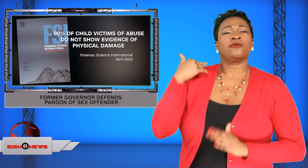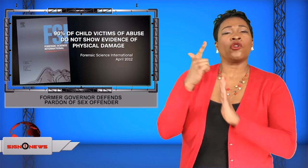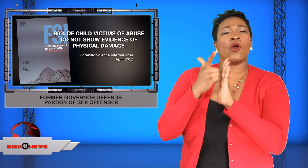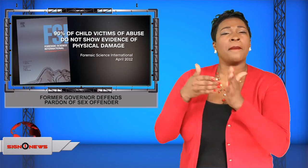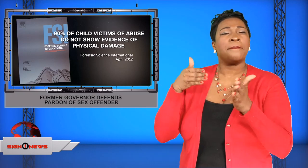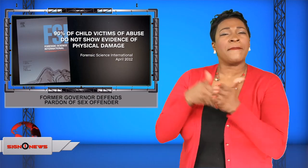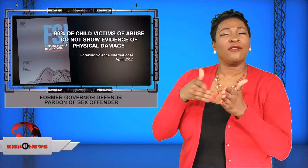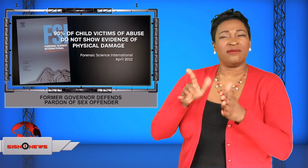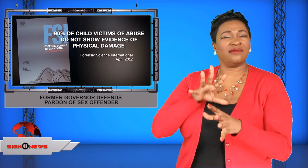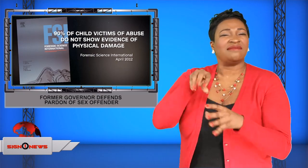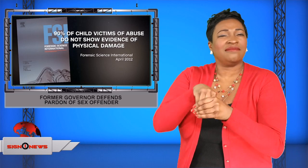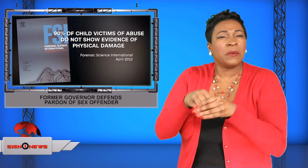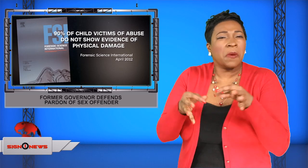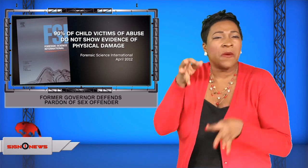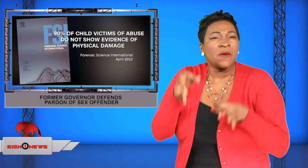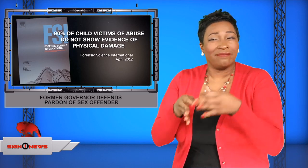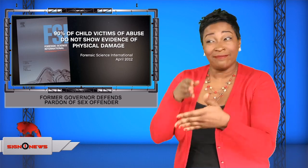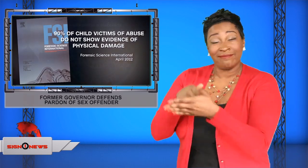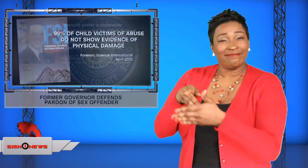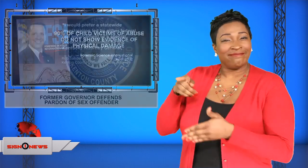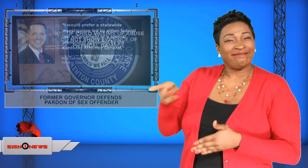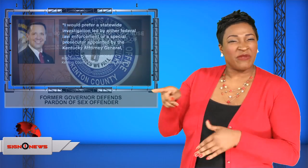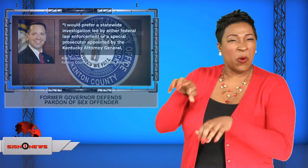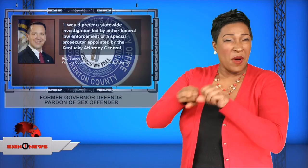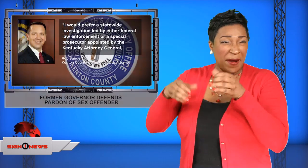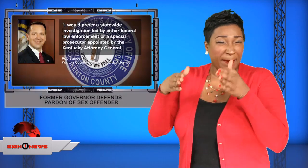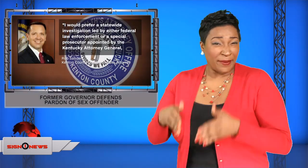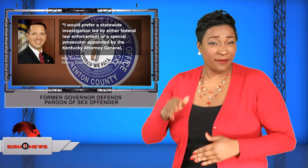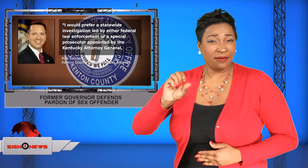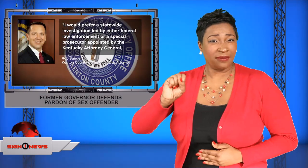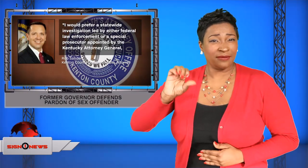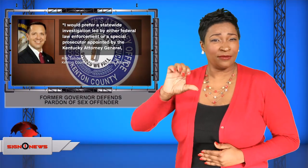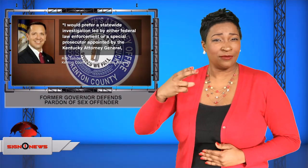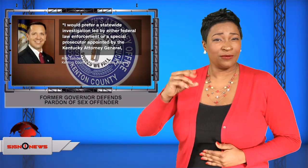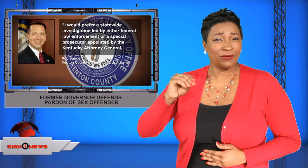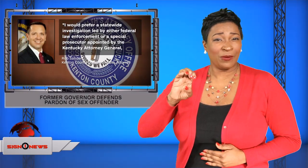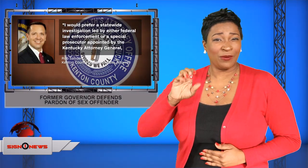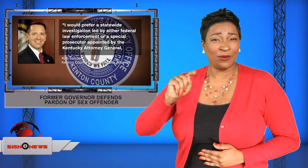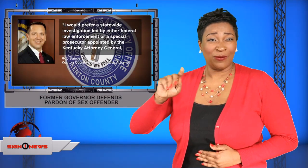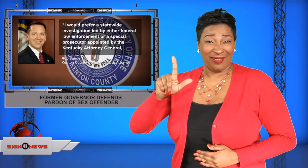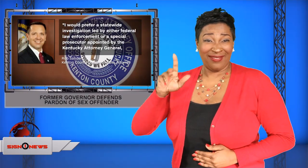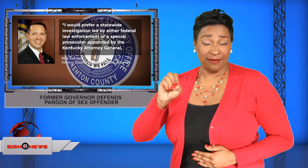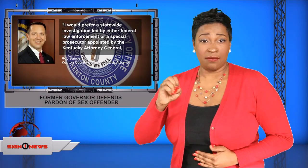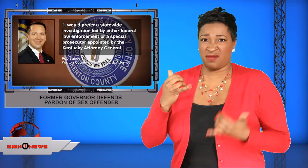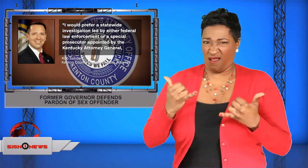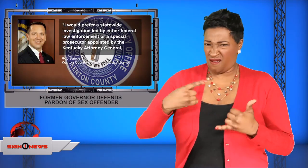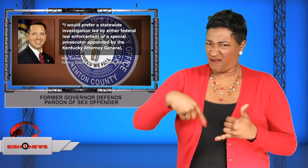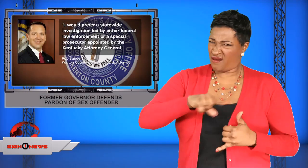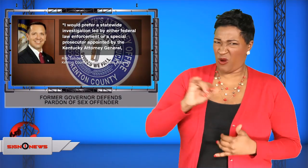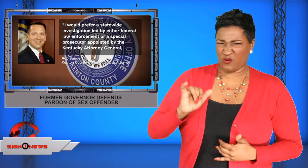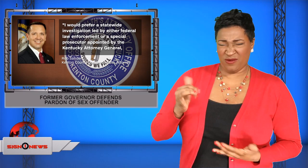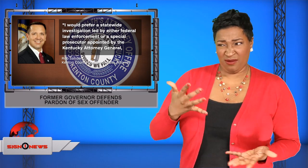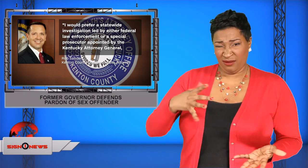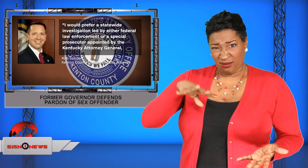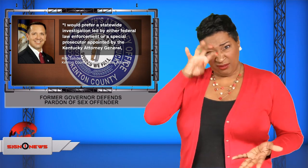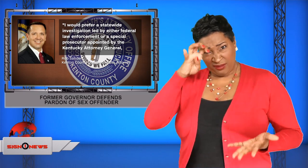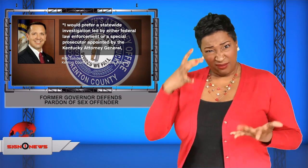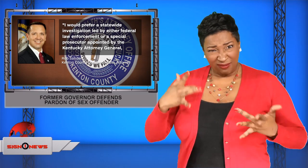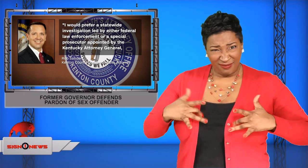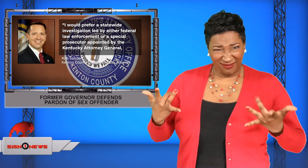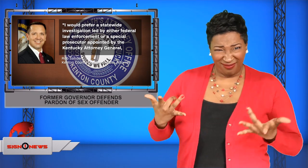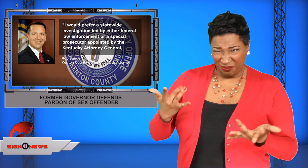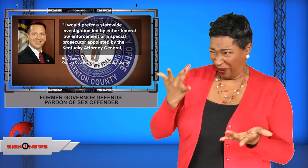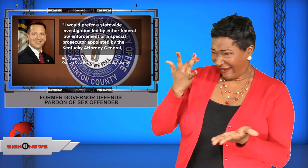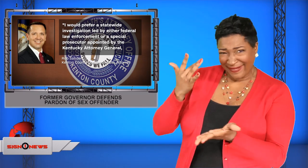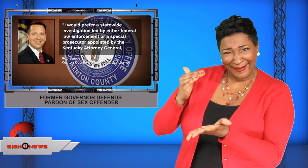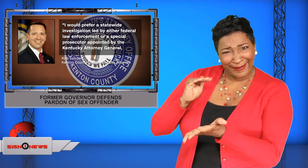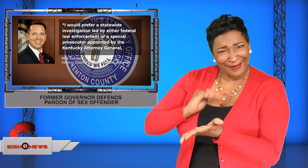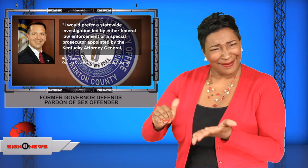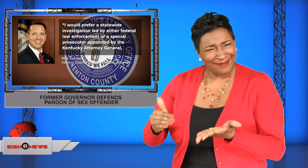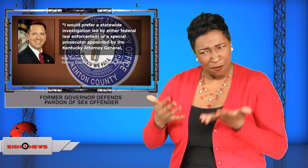Prosecutors who originally pursued the case against Schoettle are also questioning the